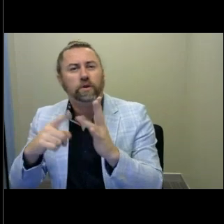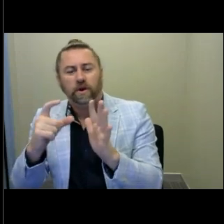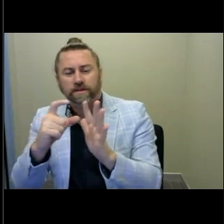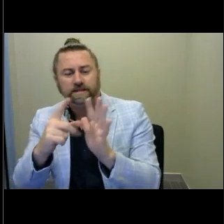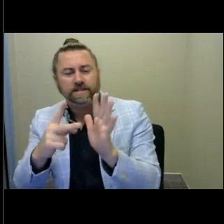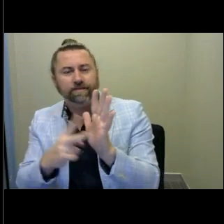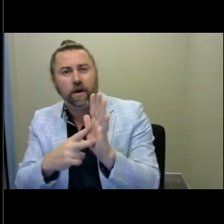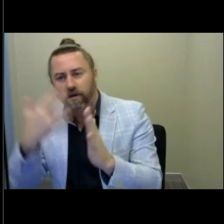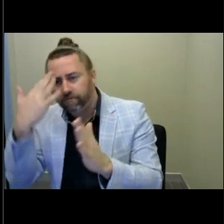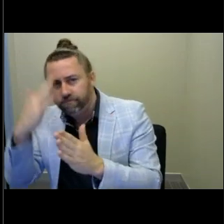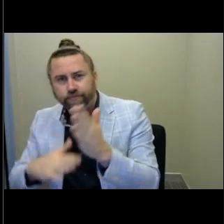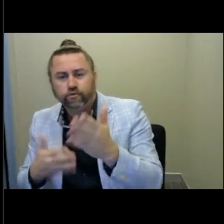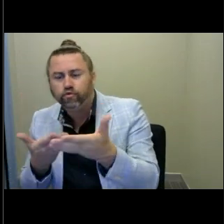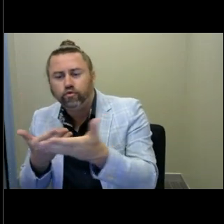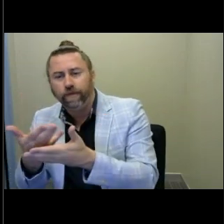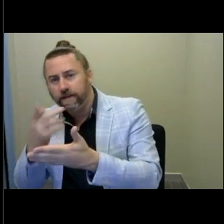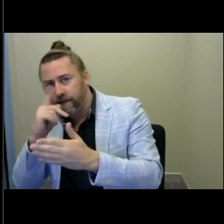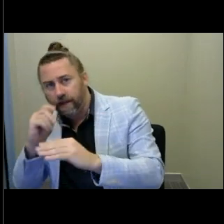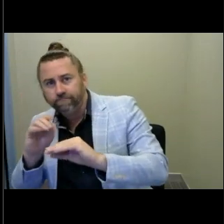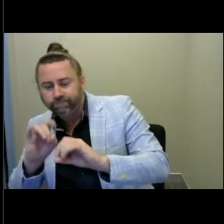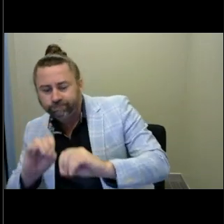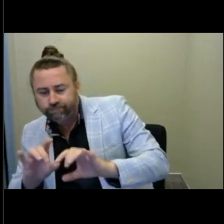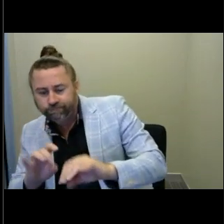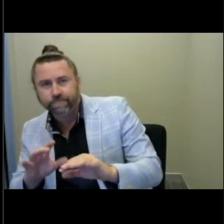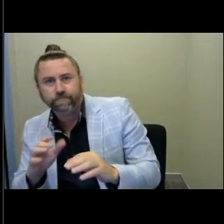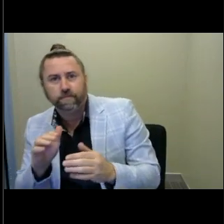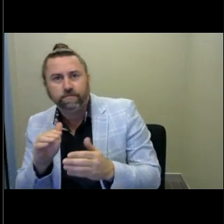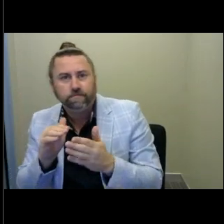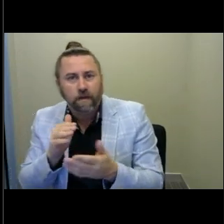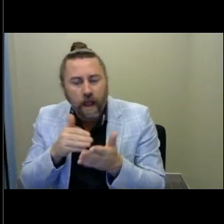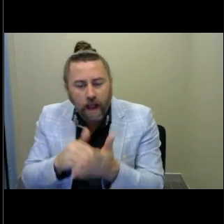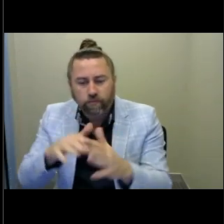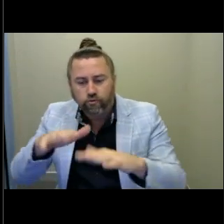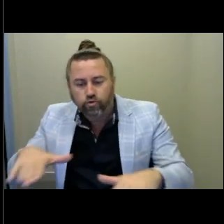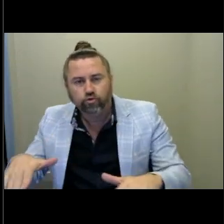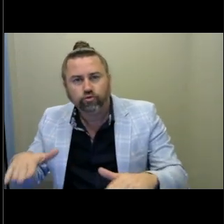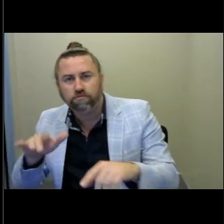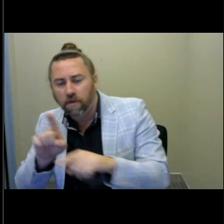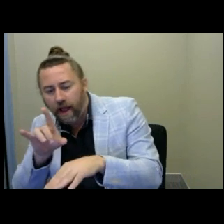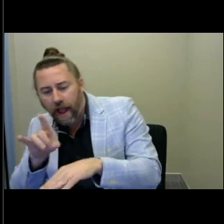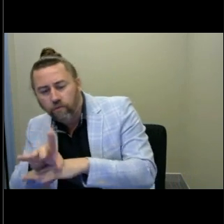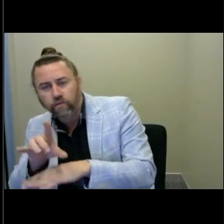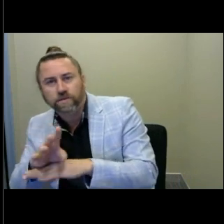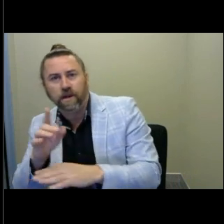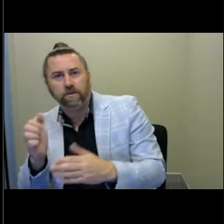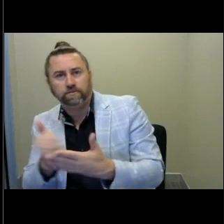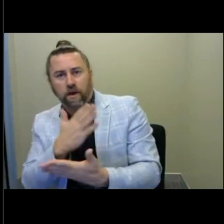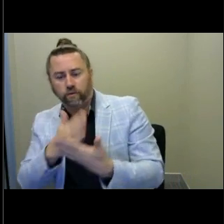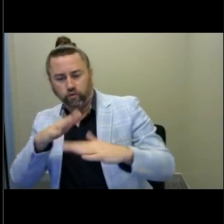A lot of these services have support and counselling set up for children and young people, and